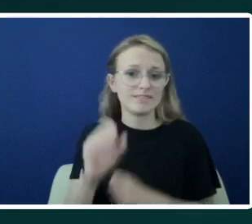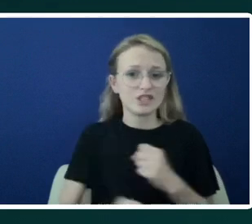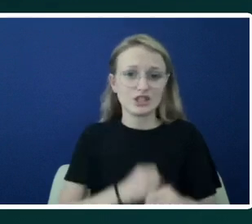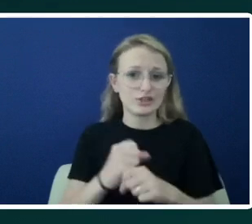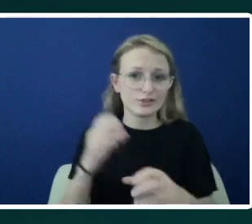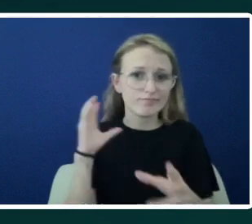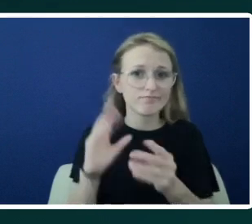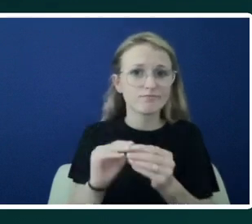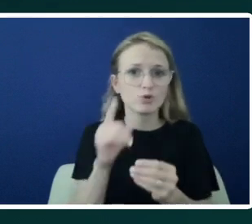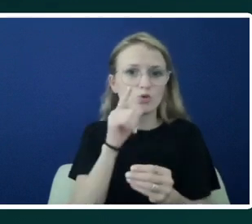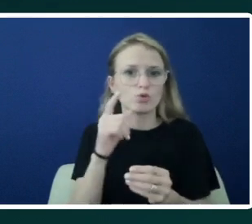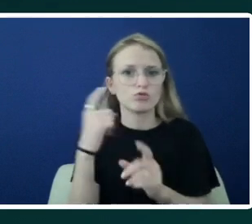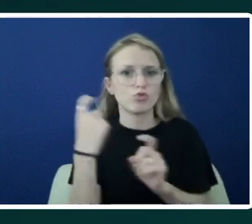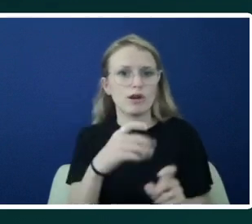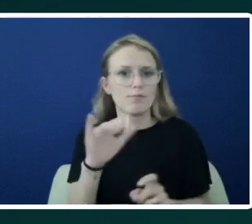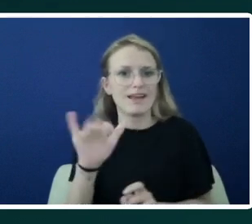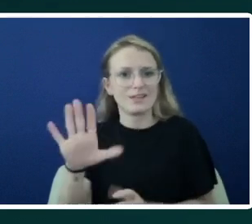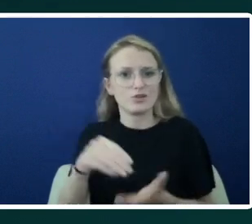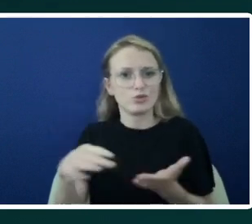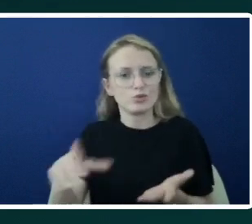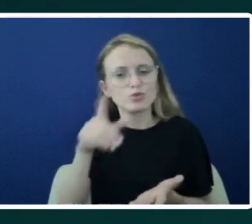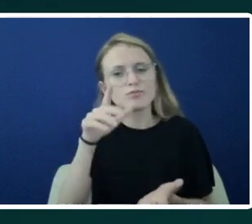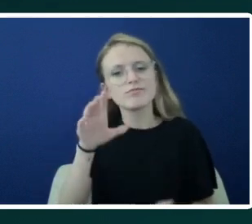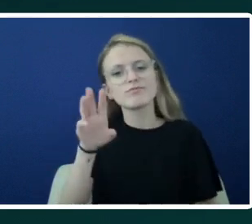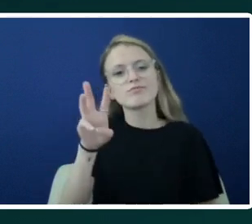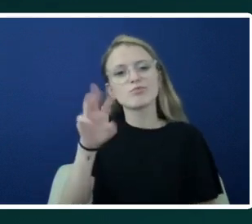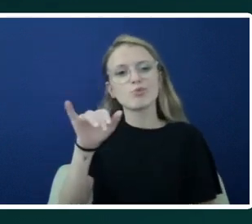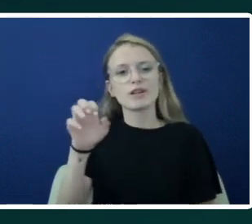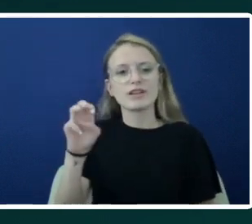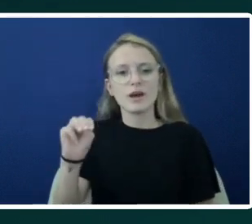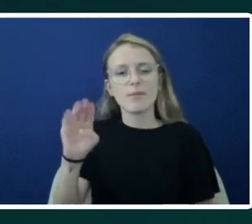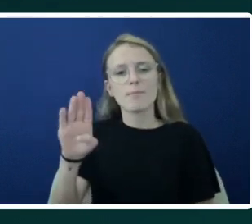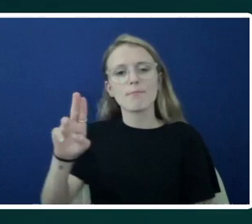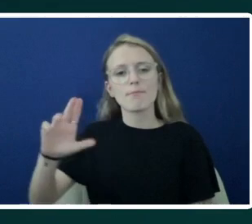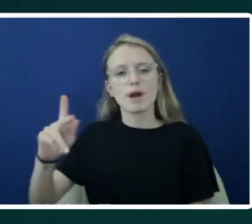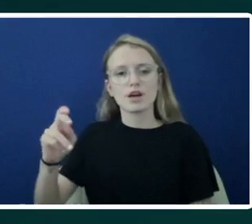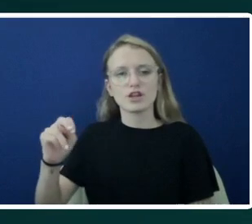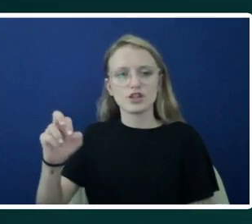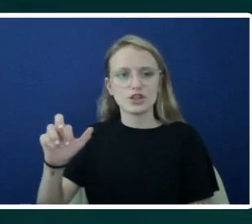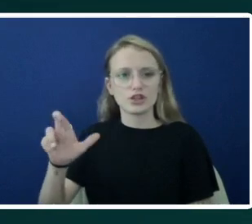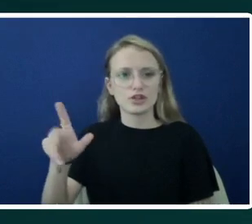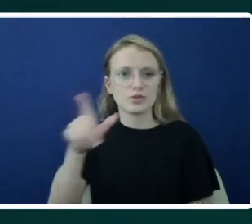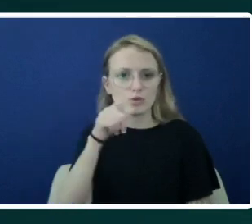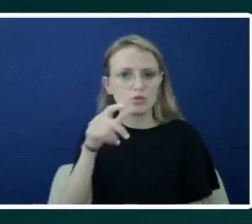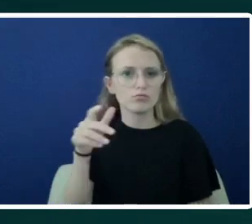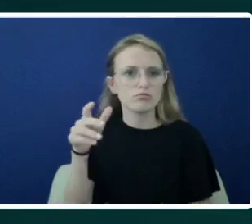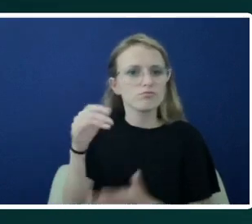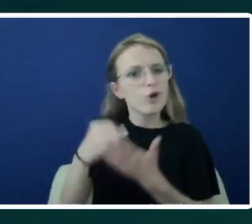who was also an art educator and principal in the D.C. Public Schools for many years.